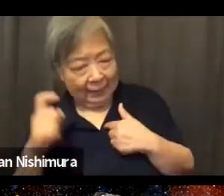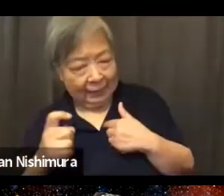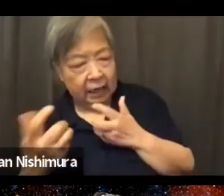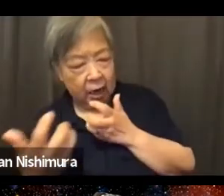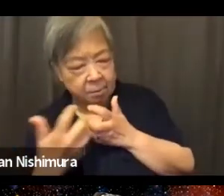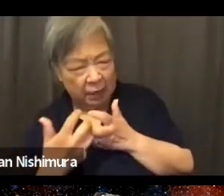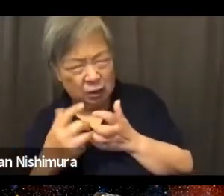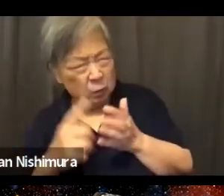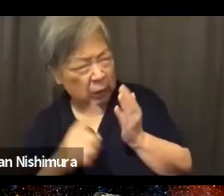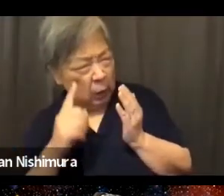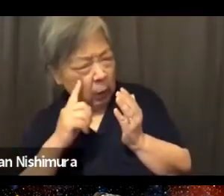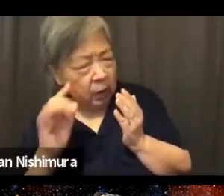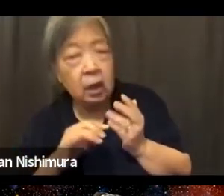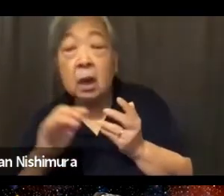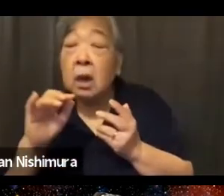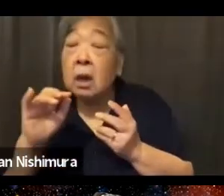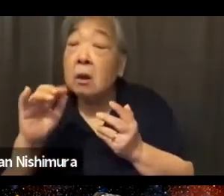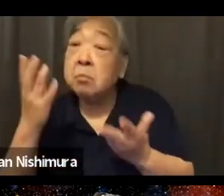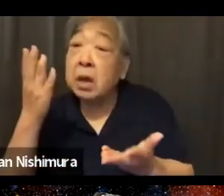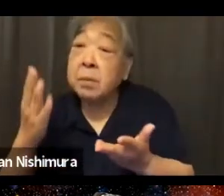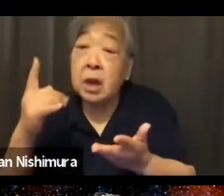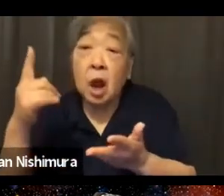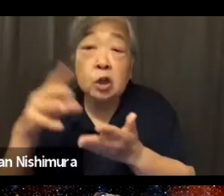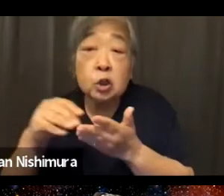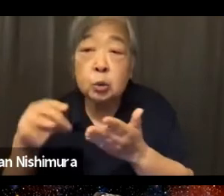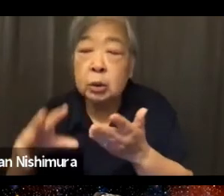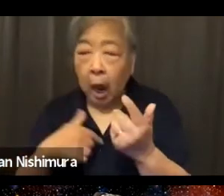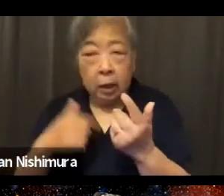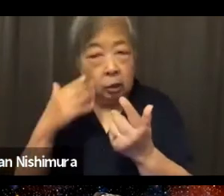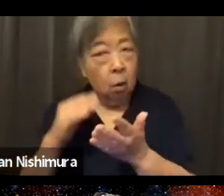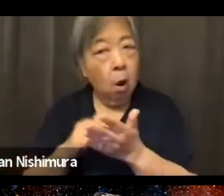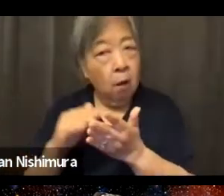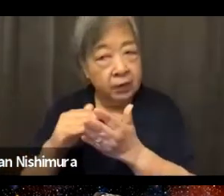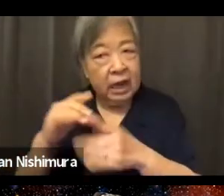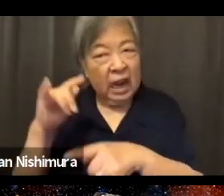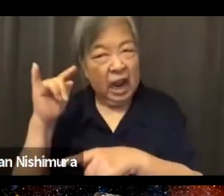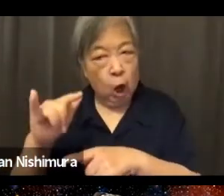So if a student is coming in and I know often airport pickup programs folks will hold up